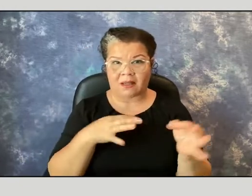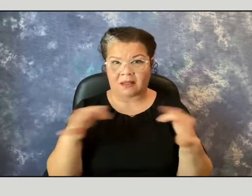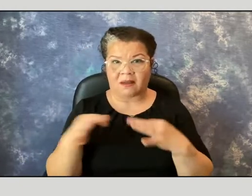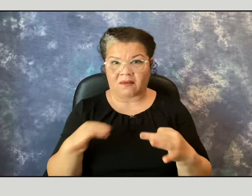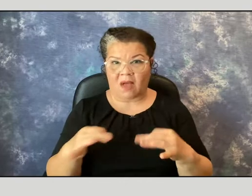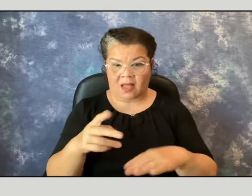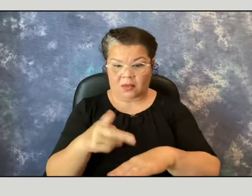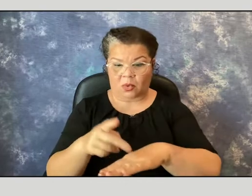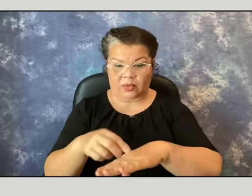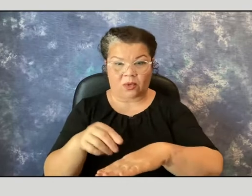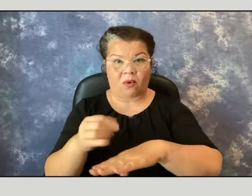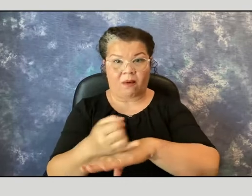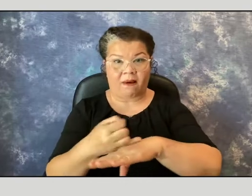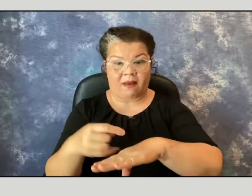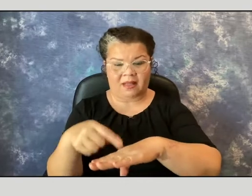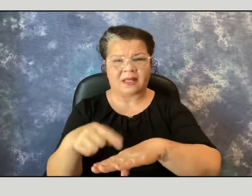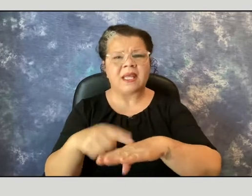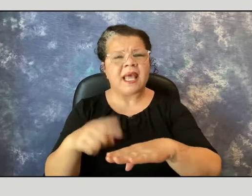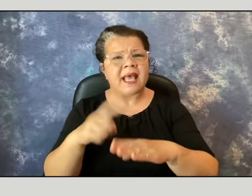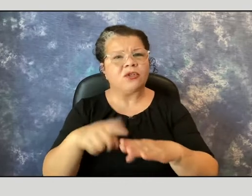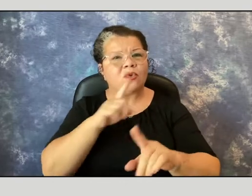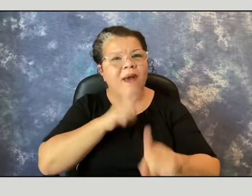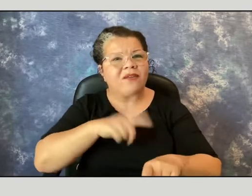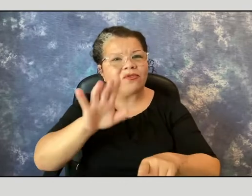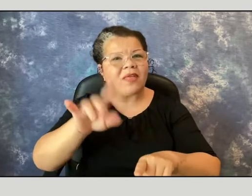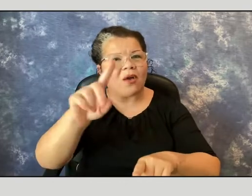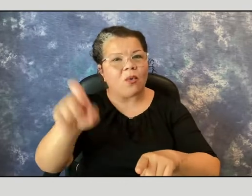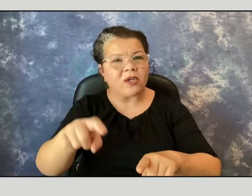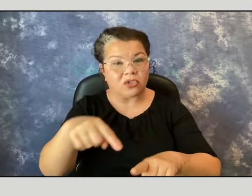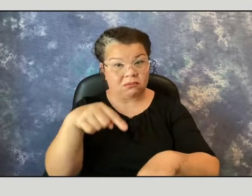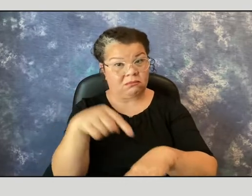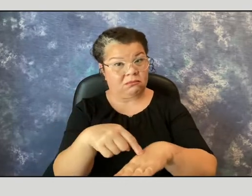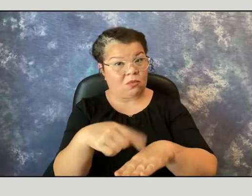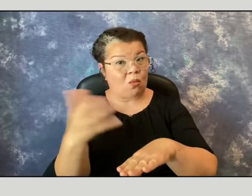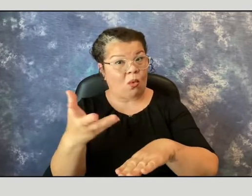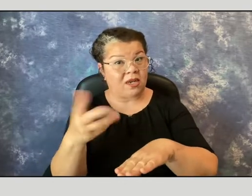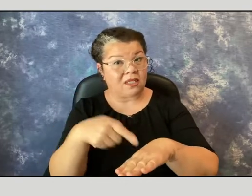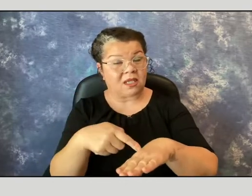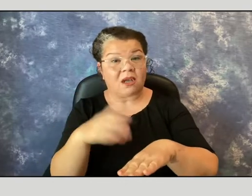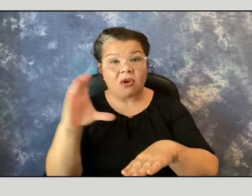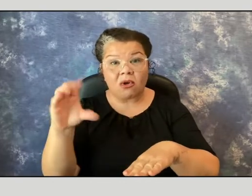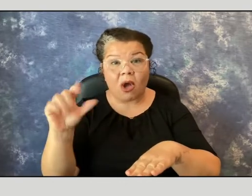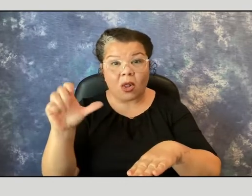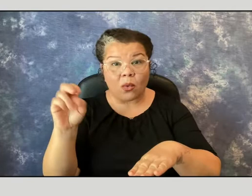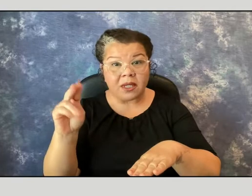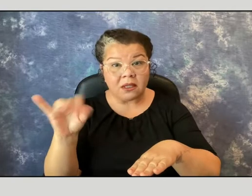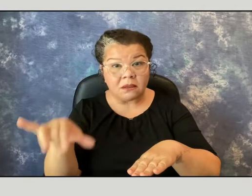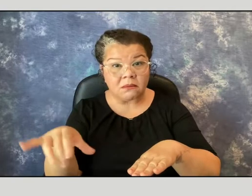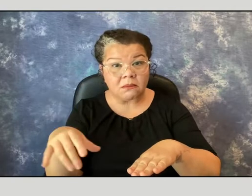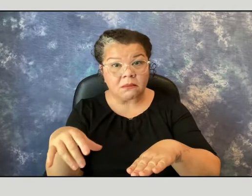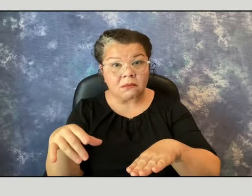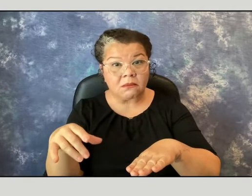to answer that question of, what is Puerto Rico? Is it a colony? Is it not? For some people, it's not.